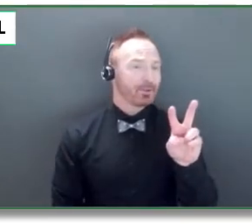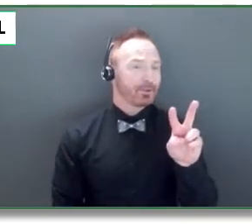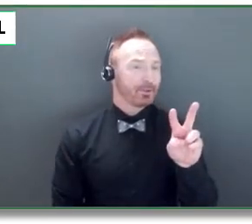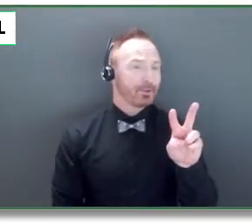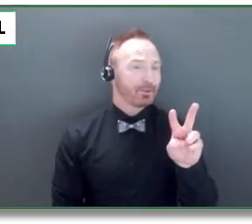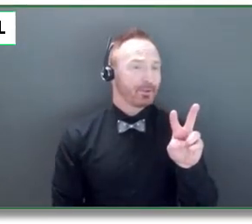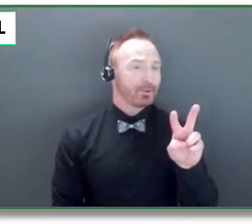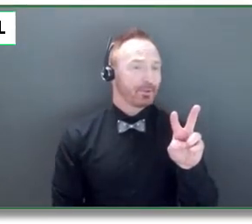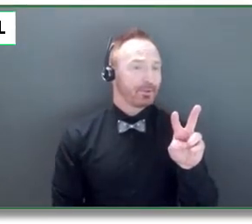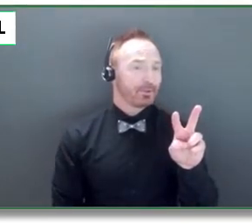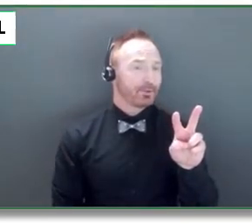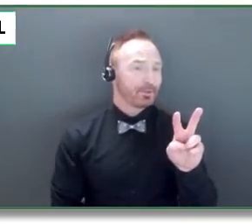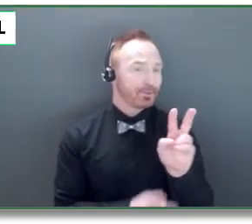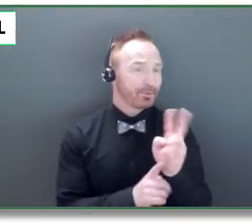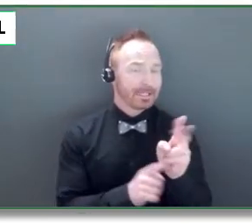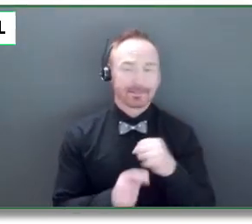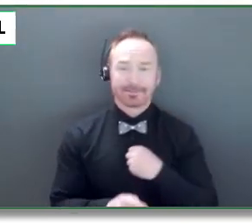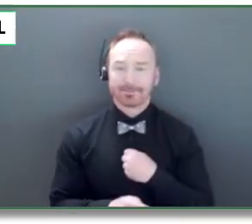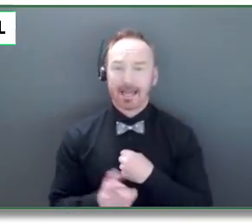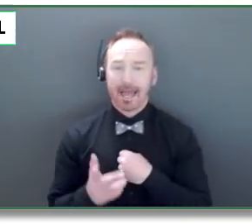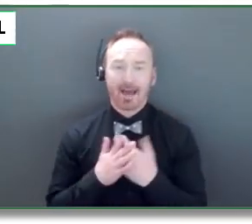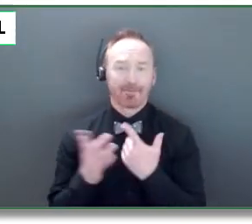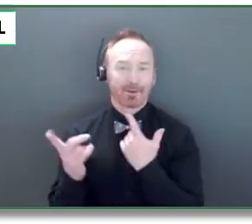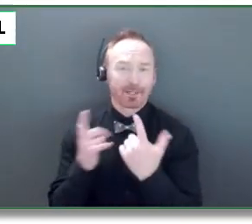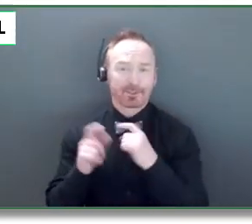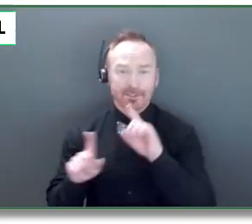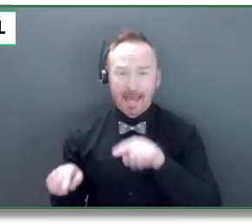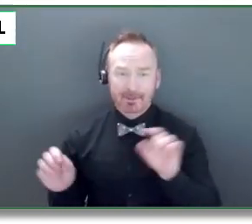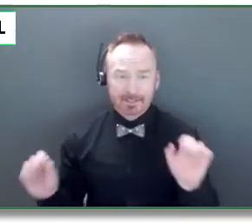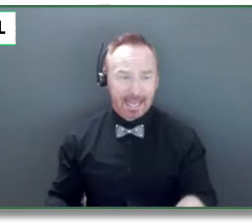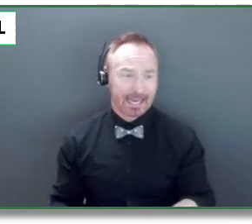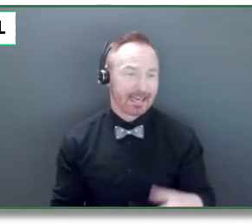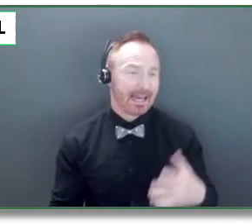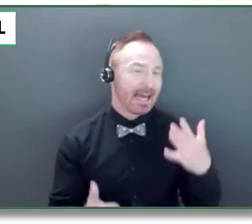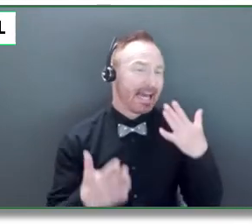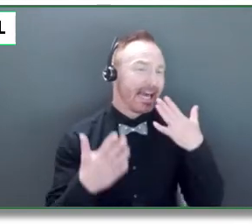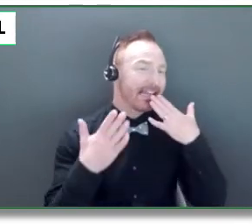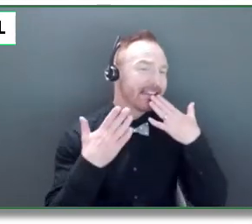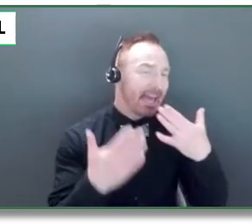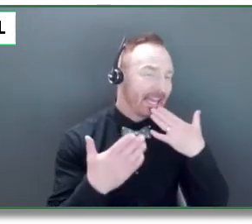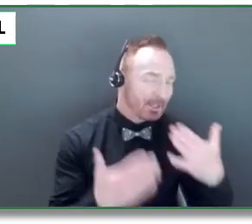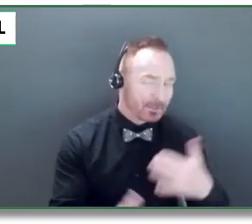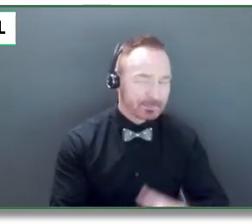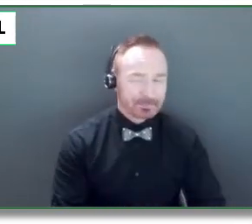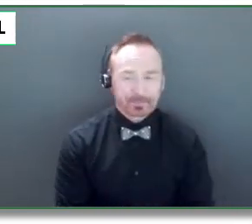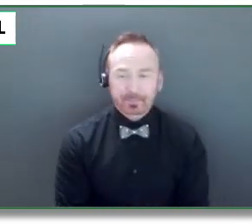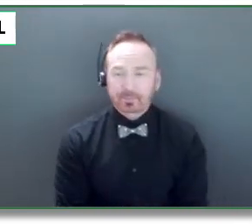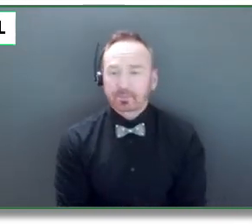Thank you so much Isabelle um. We do have a few questions that have come in.